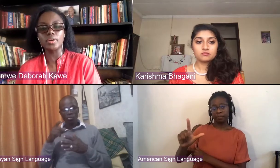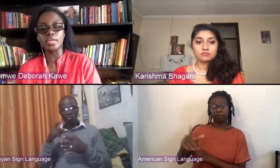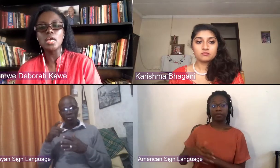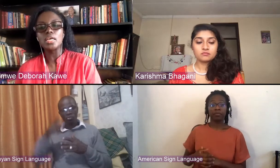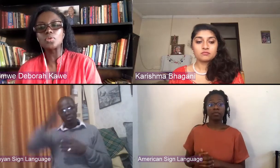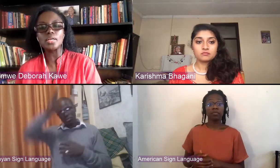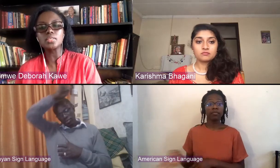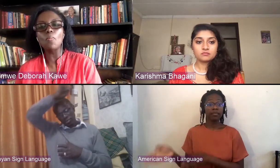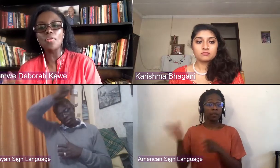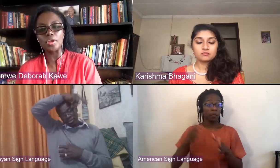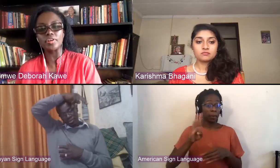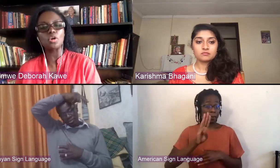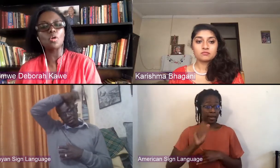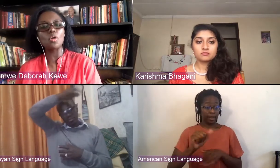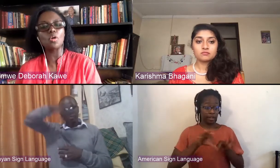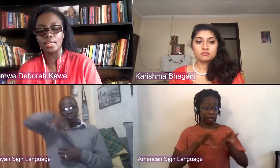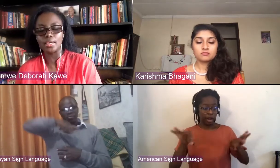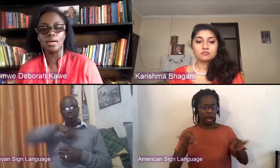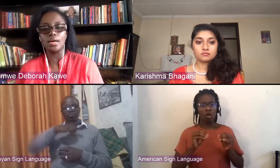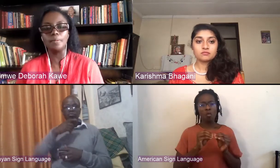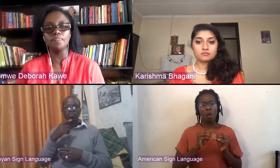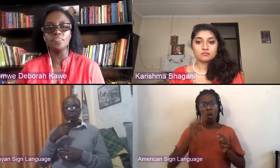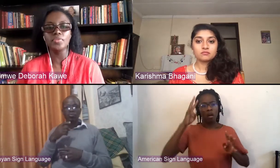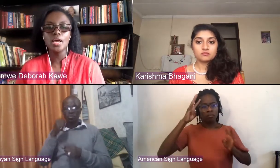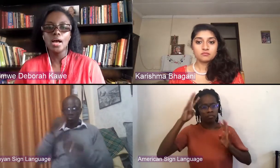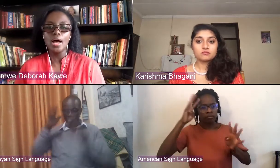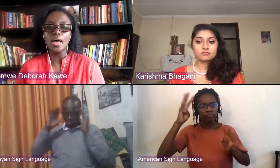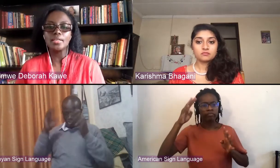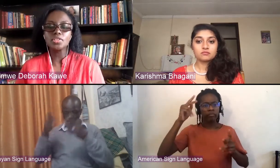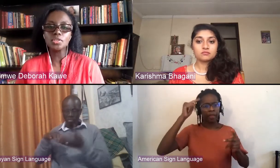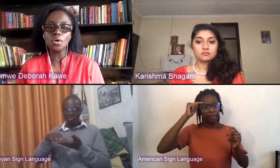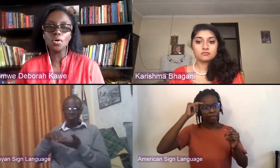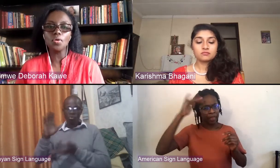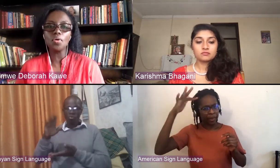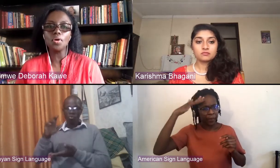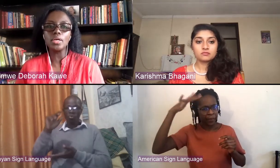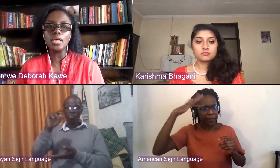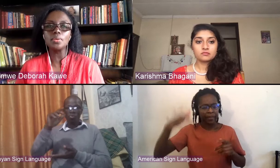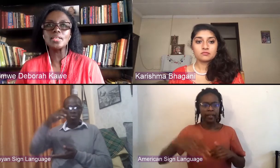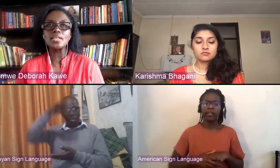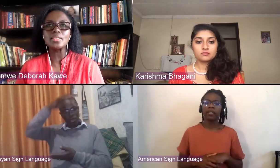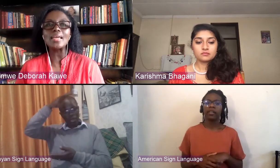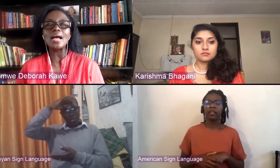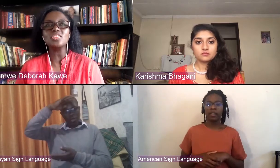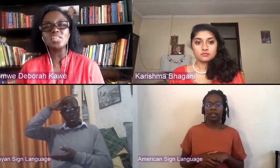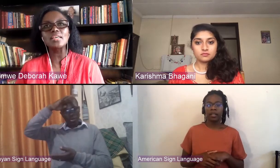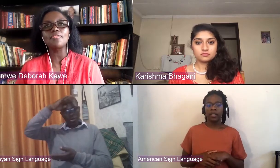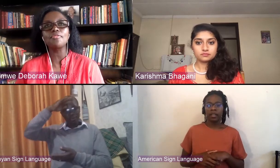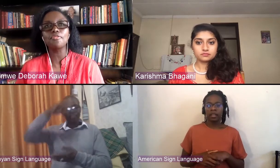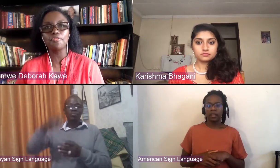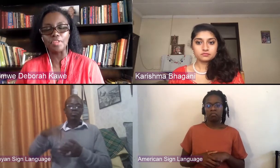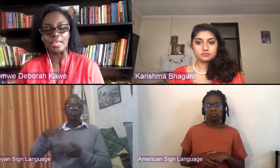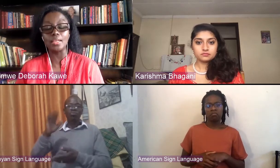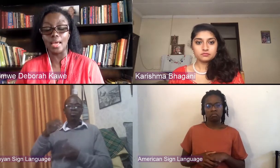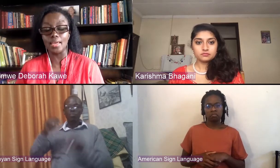it was more theoretical, more academic. And so it was, I actually feel like